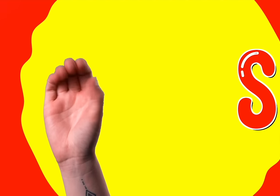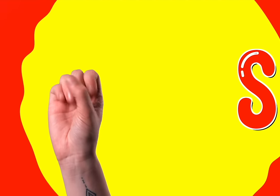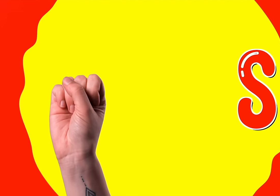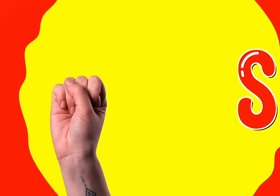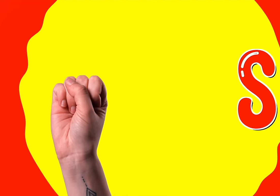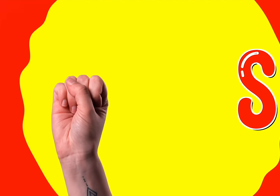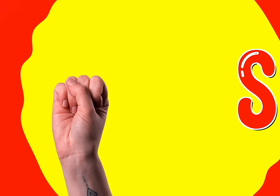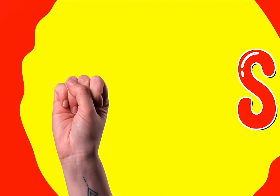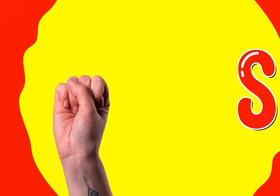S.